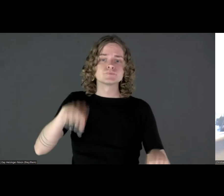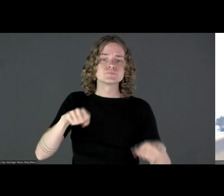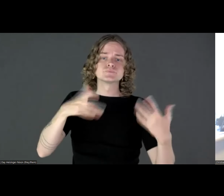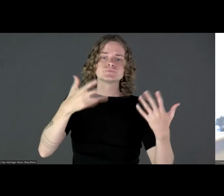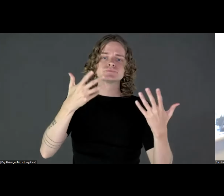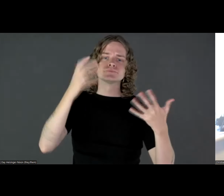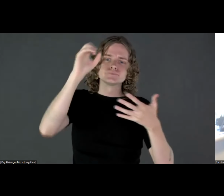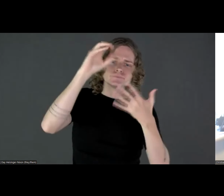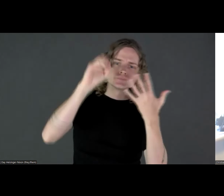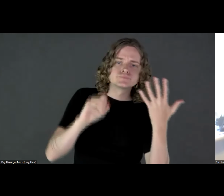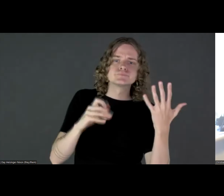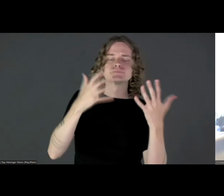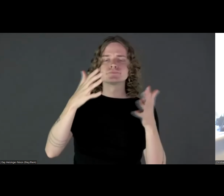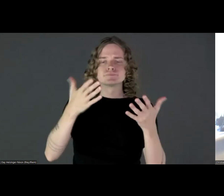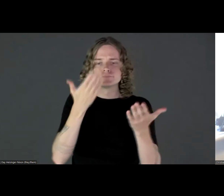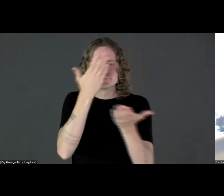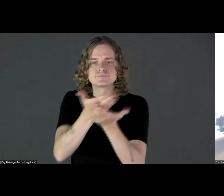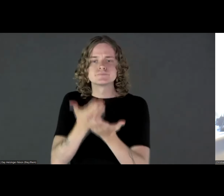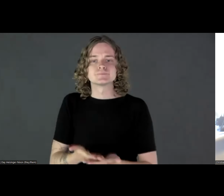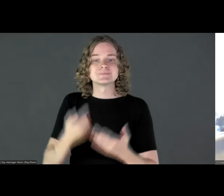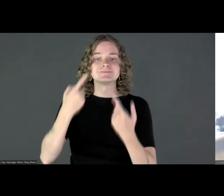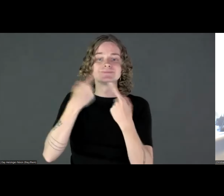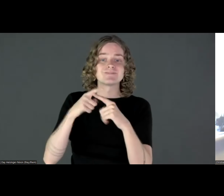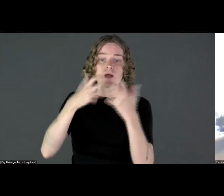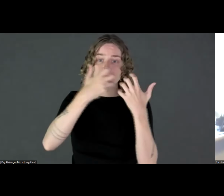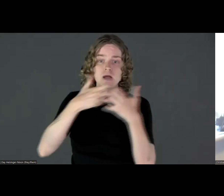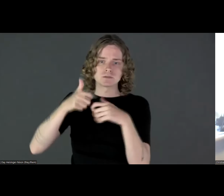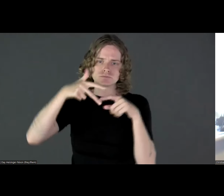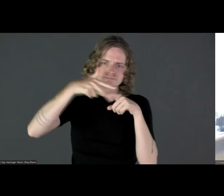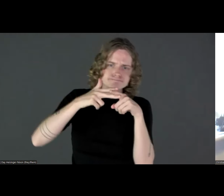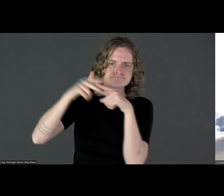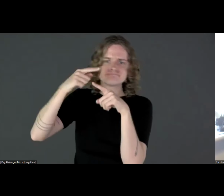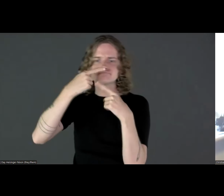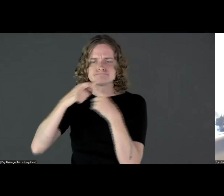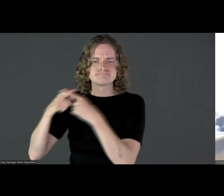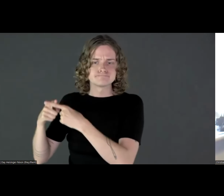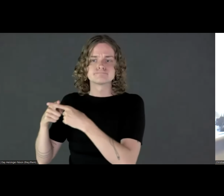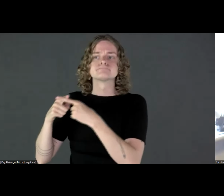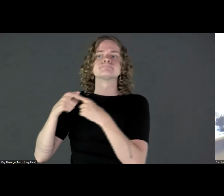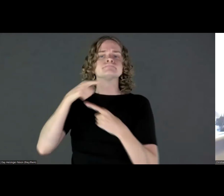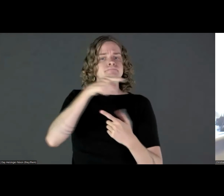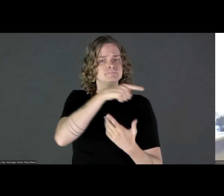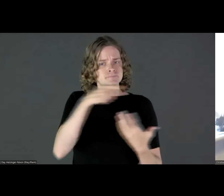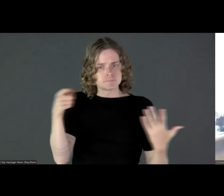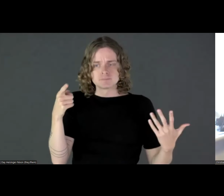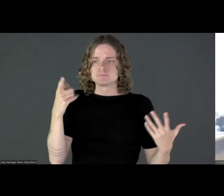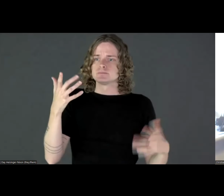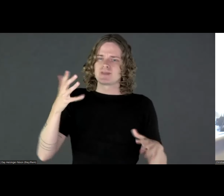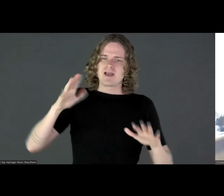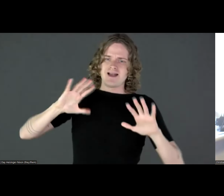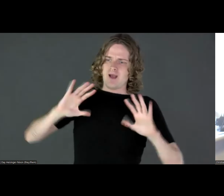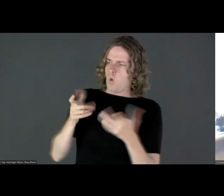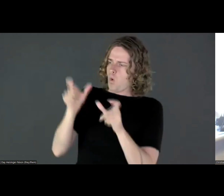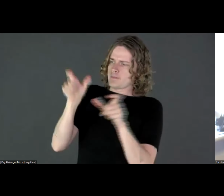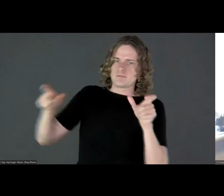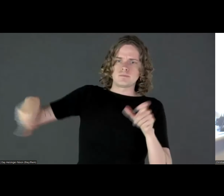per the research you did is how people can access or understand how those different mechanisms